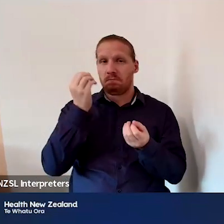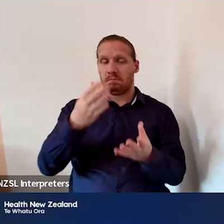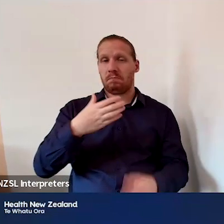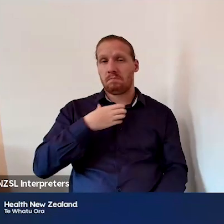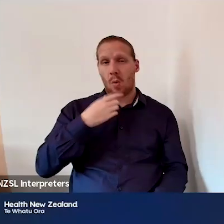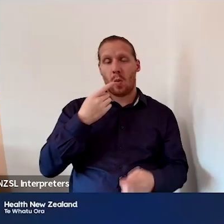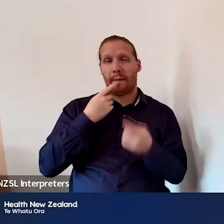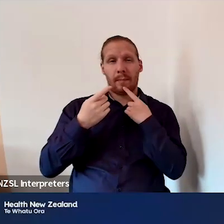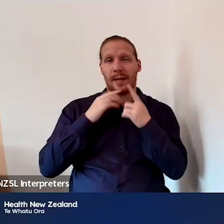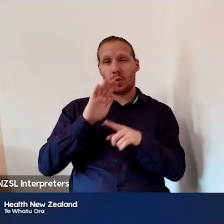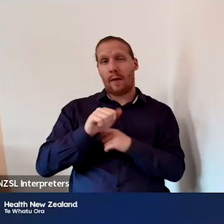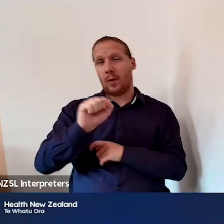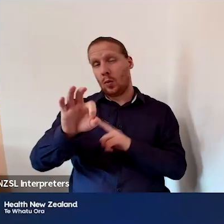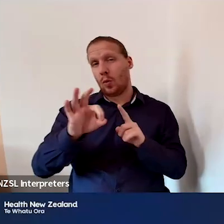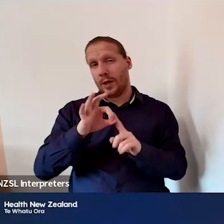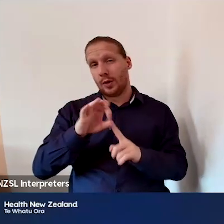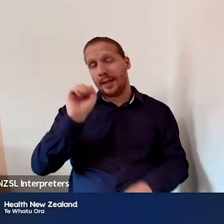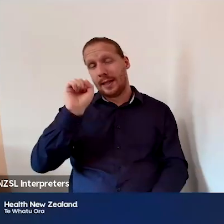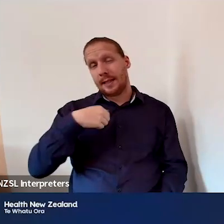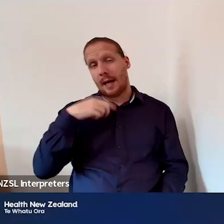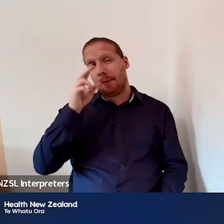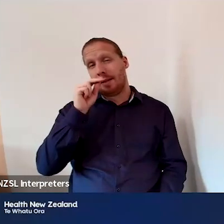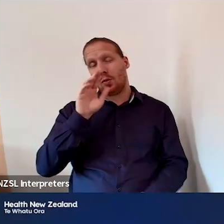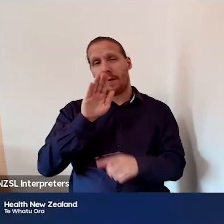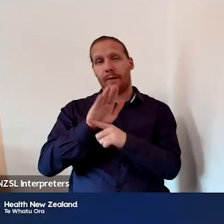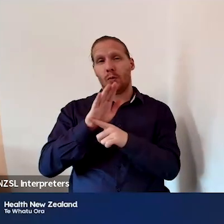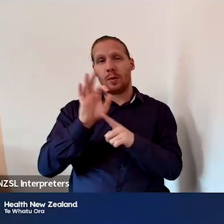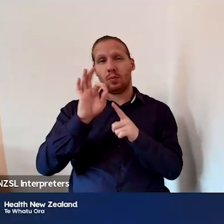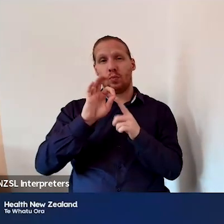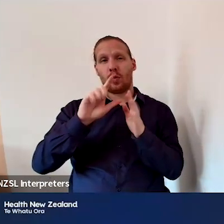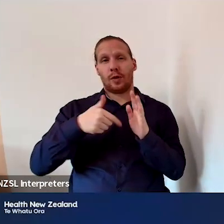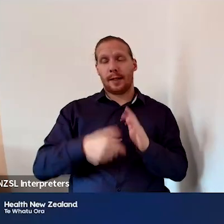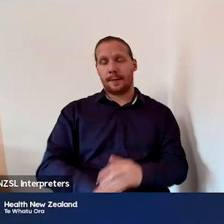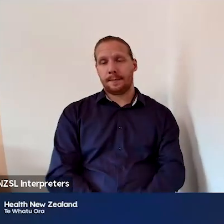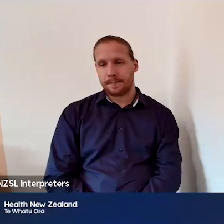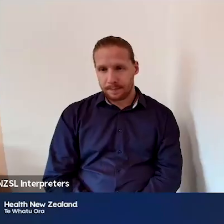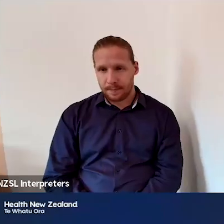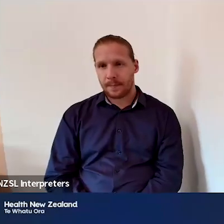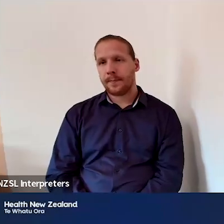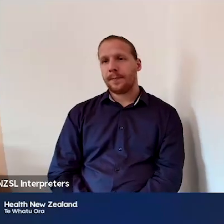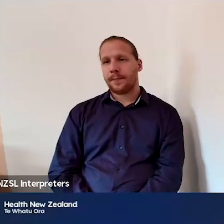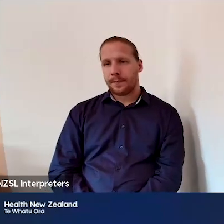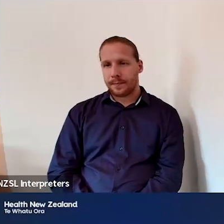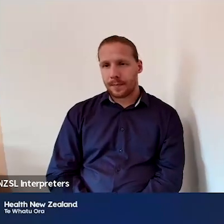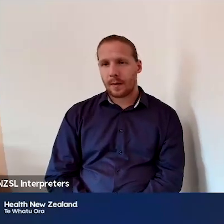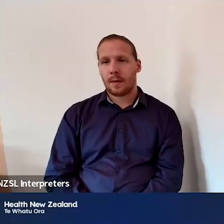As a potential future project. I mean, that potentially is data that the ministry has.